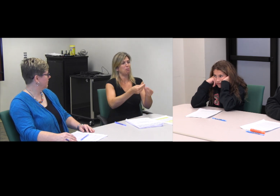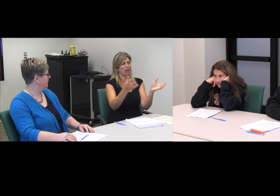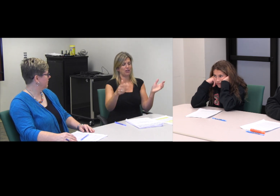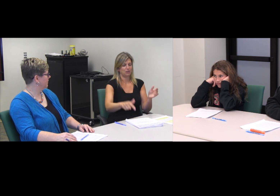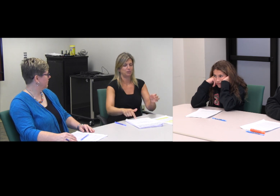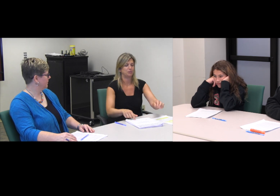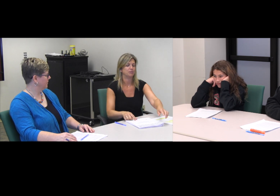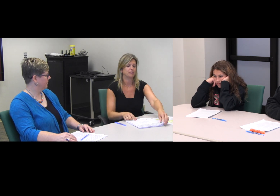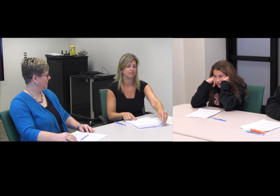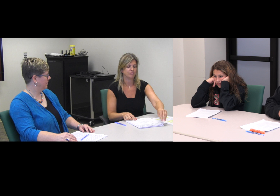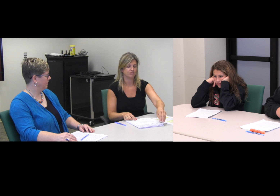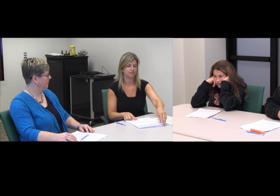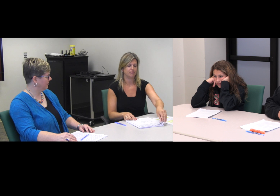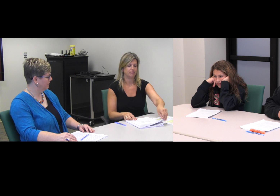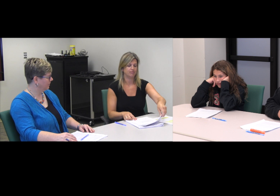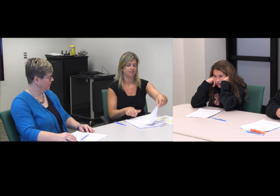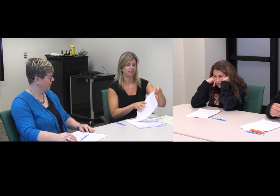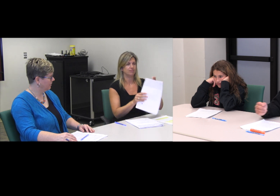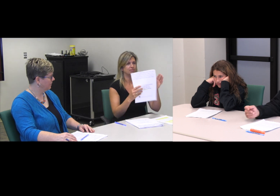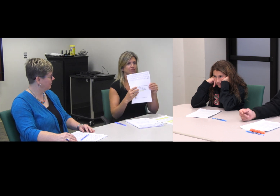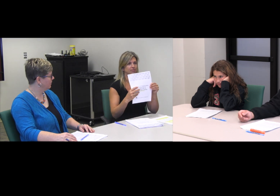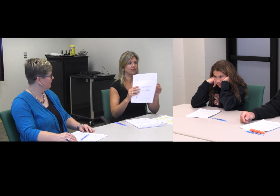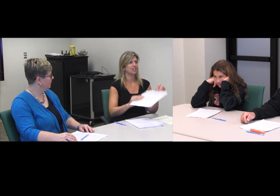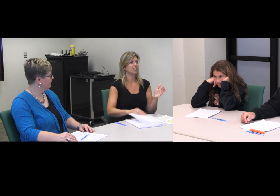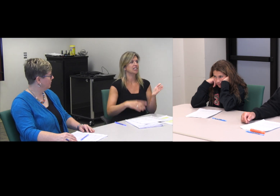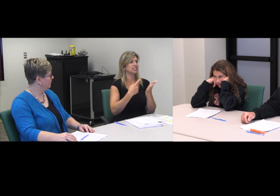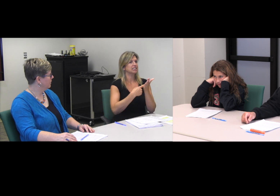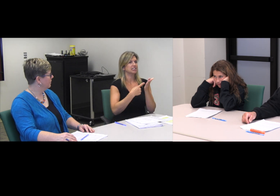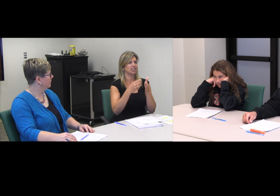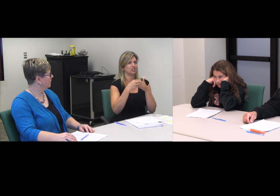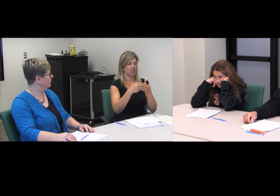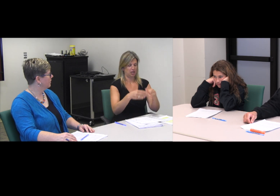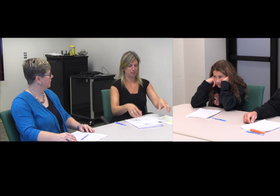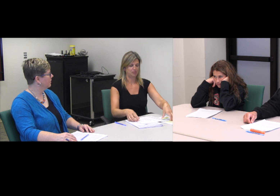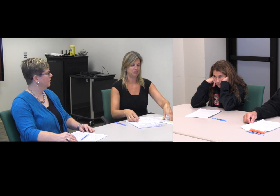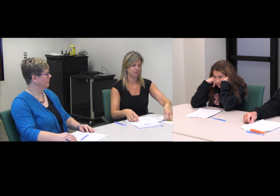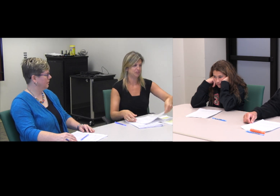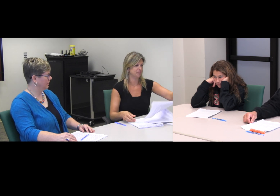I'm going to share this Discussion Guide.